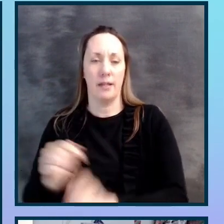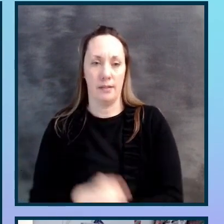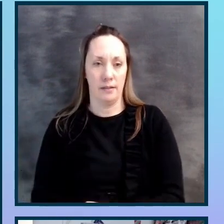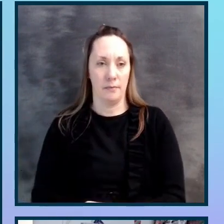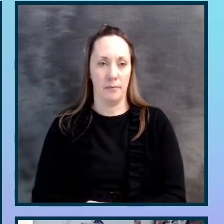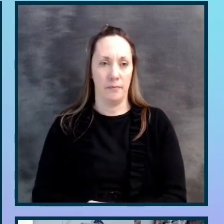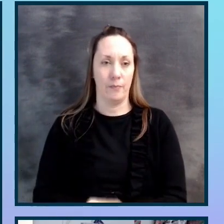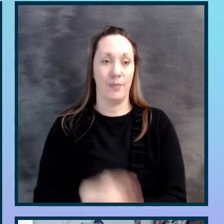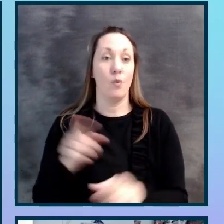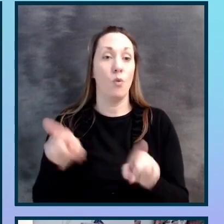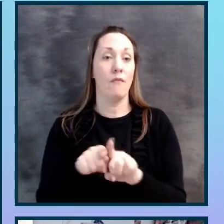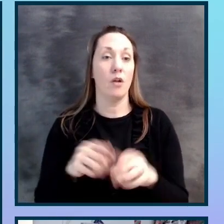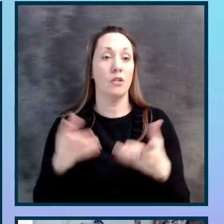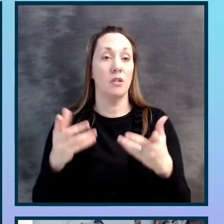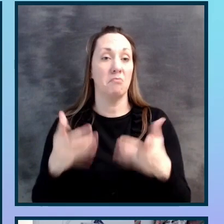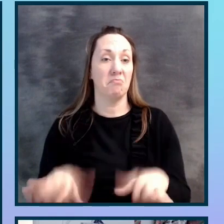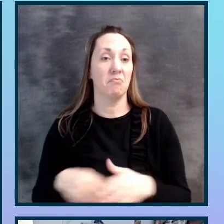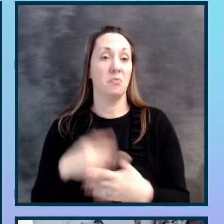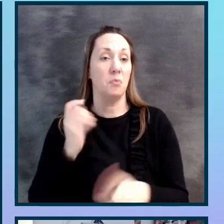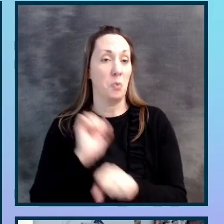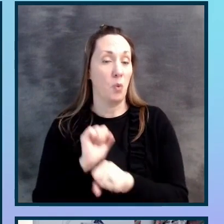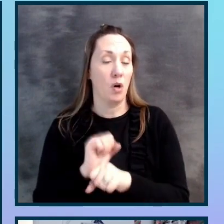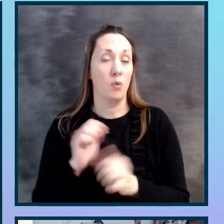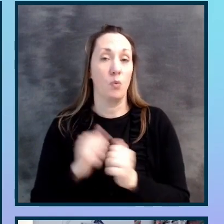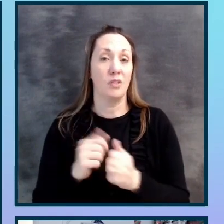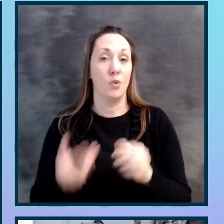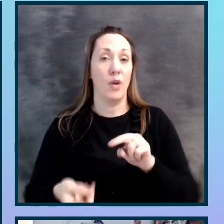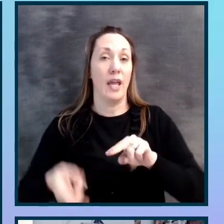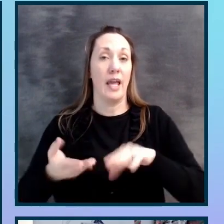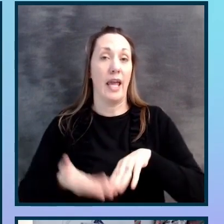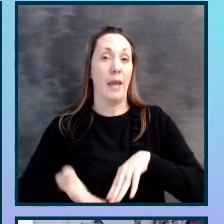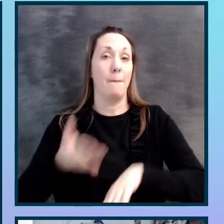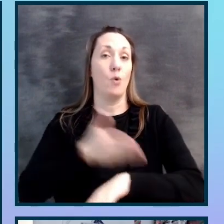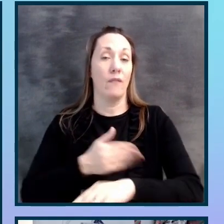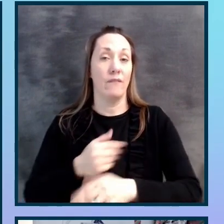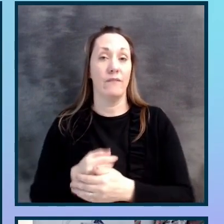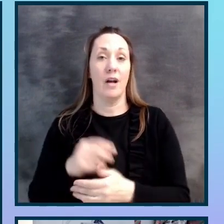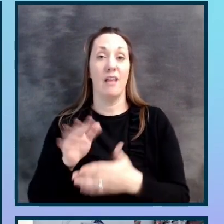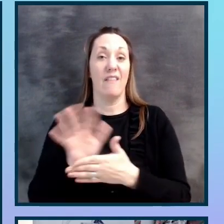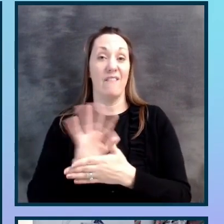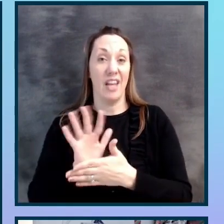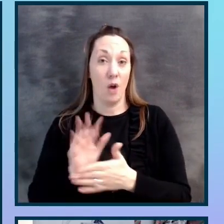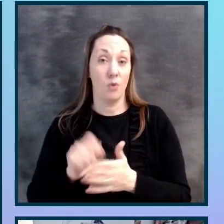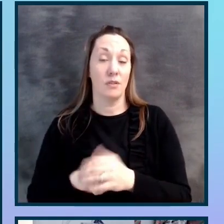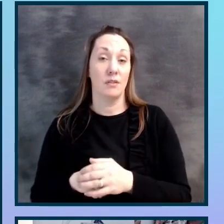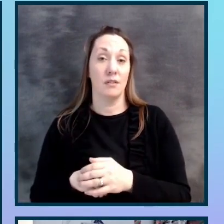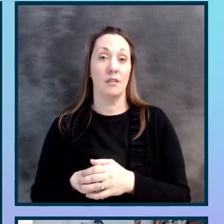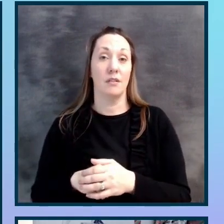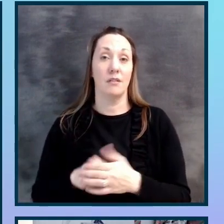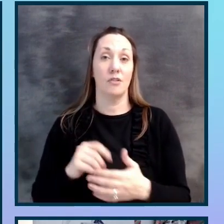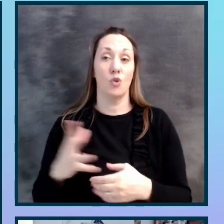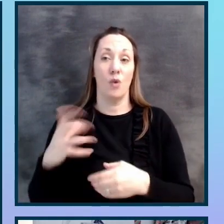We've also done work to improve our videos. To improve the level of accessibility